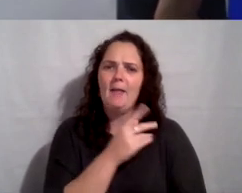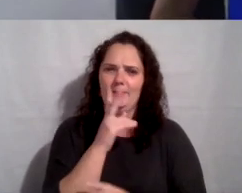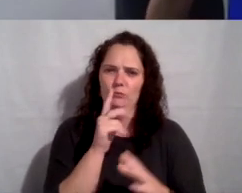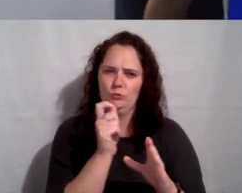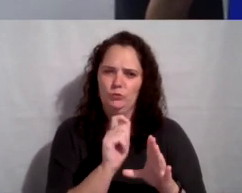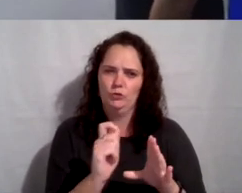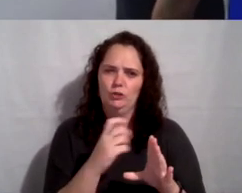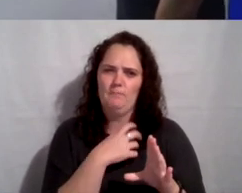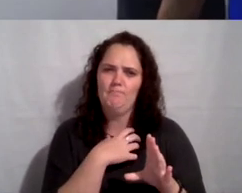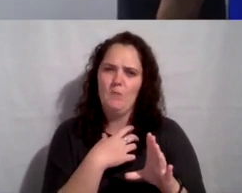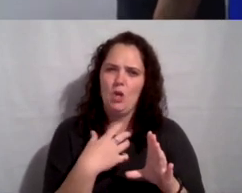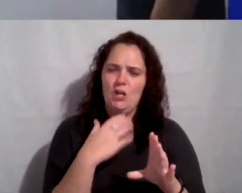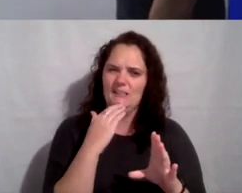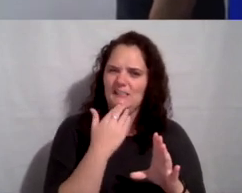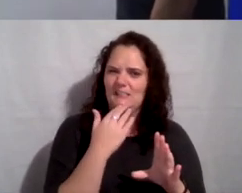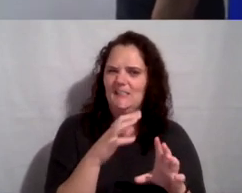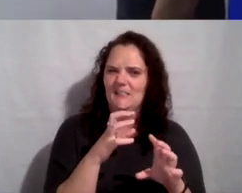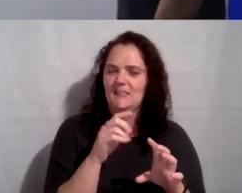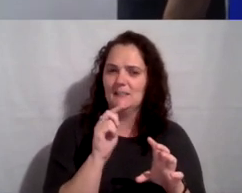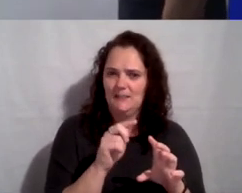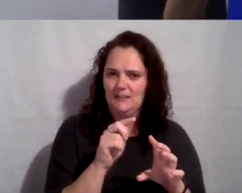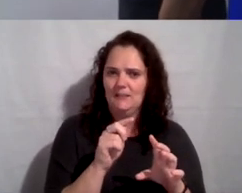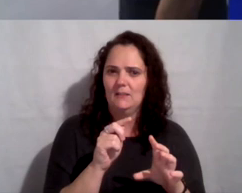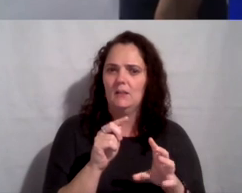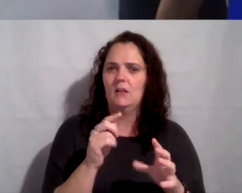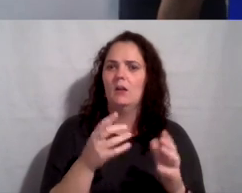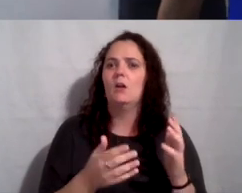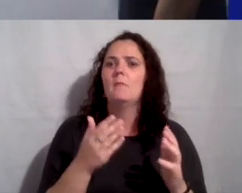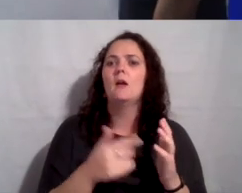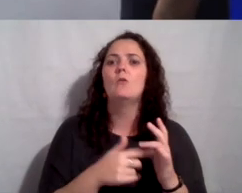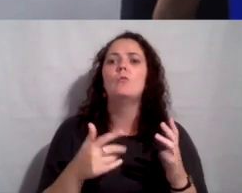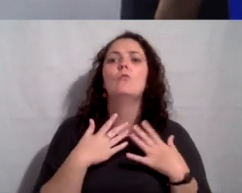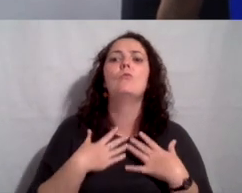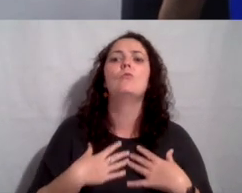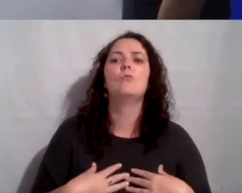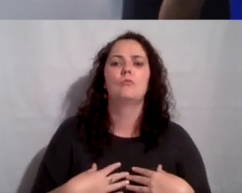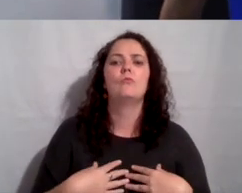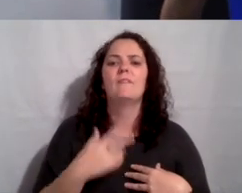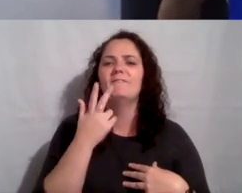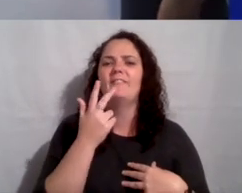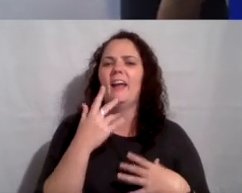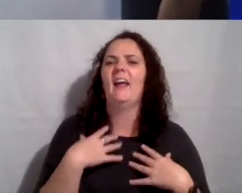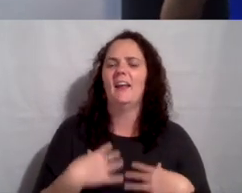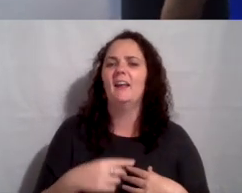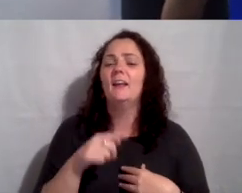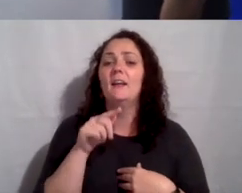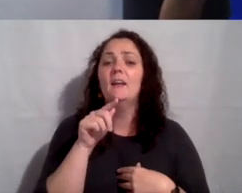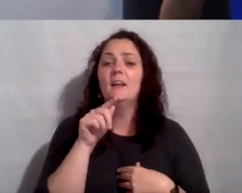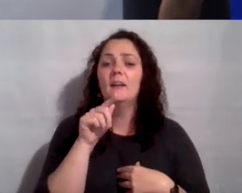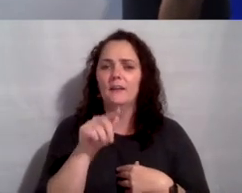down against the slackness of her prosthetic chest that she's wearing, that chest piece that she's wearing and I love that sense of tension so I'm